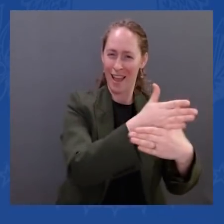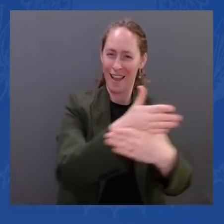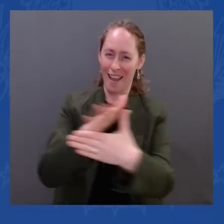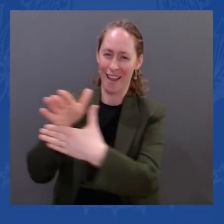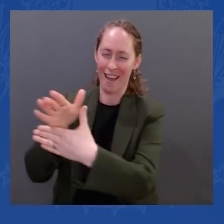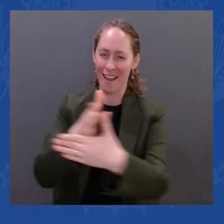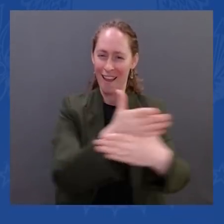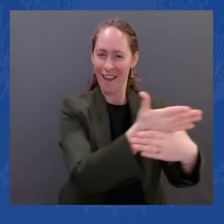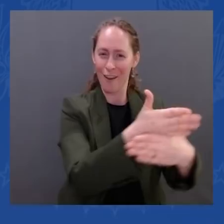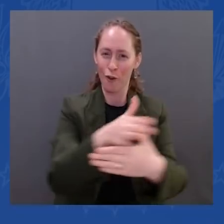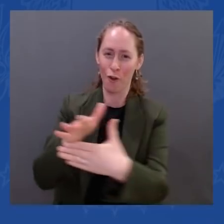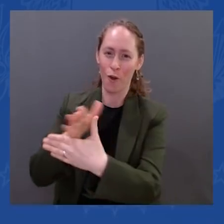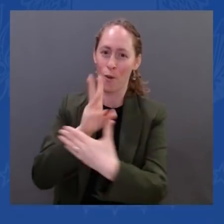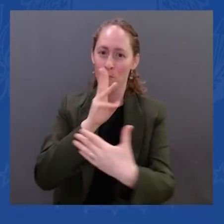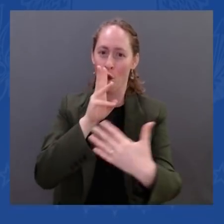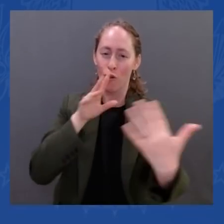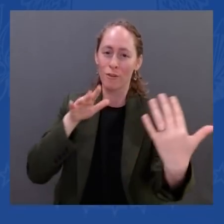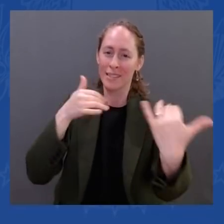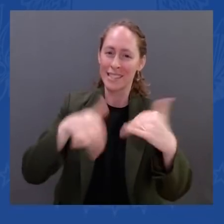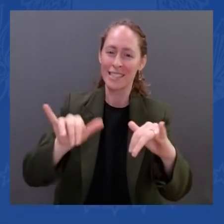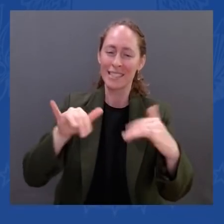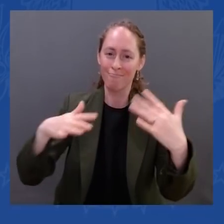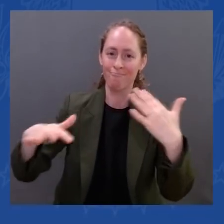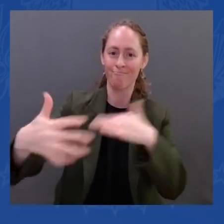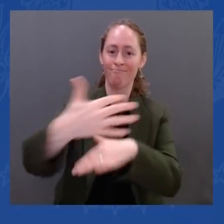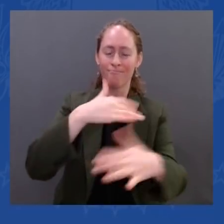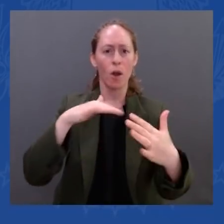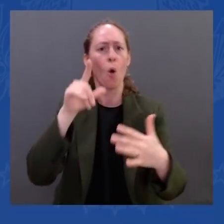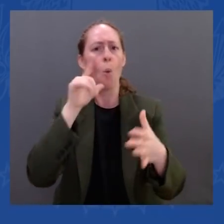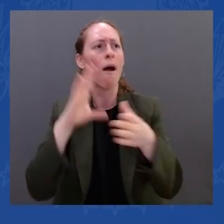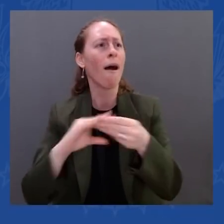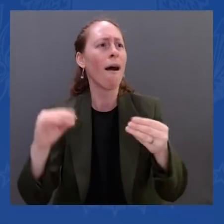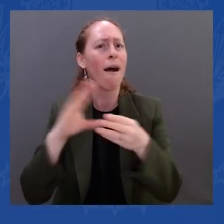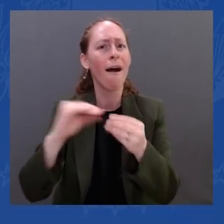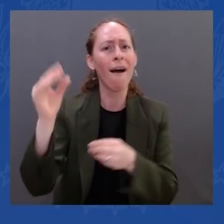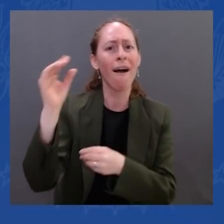which resonate with amplified weight in today's context.